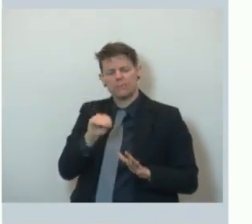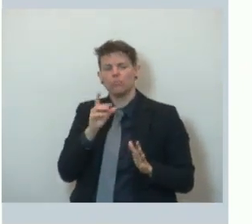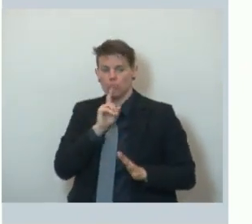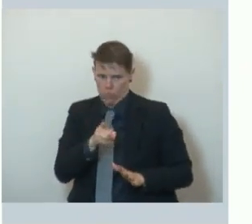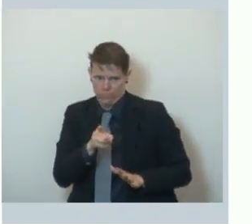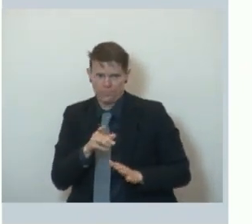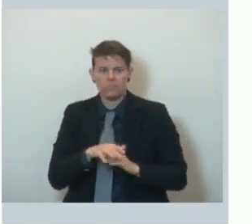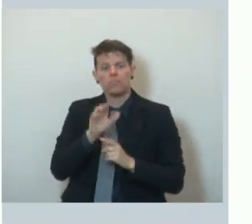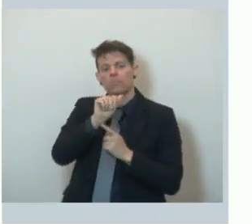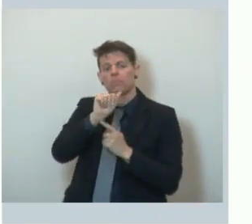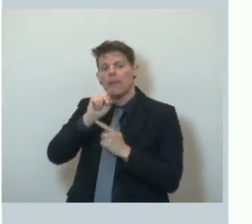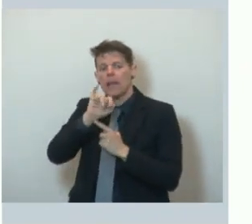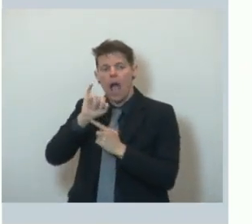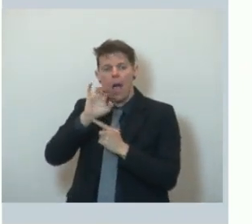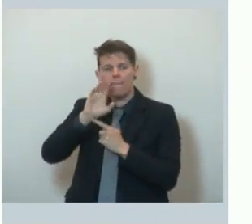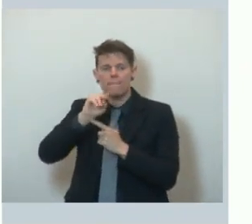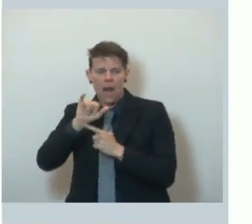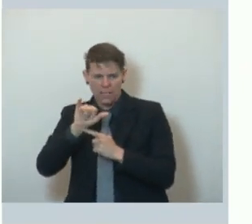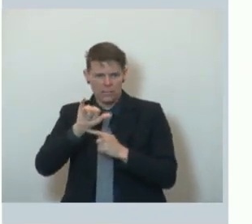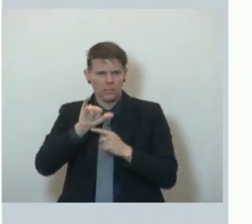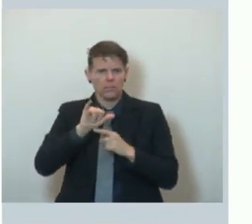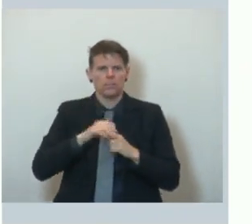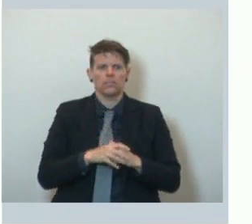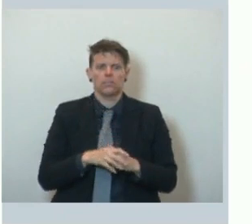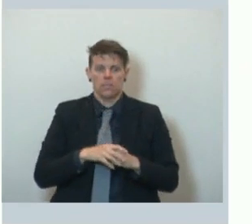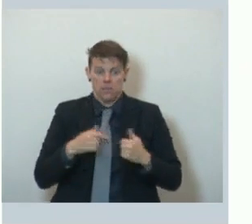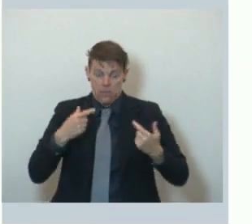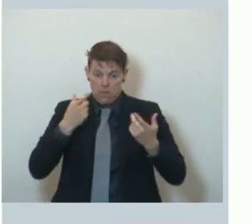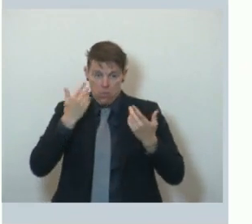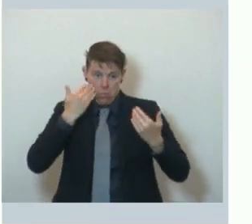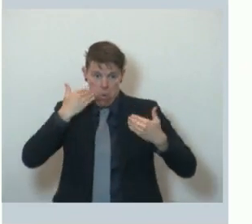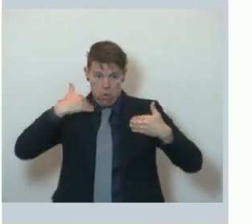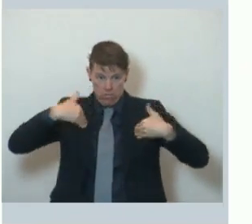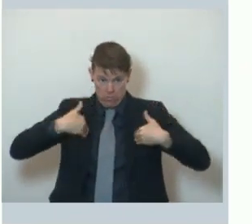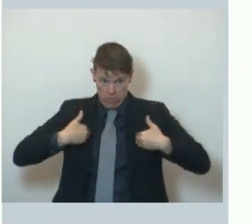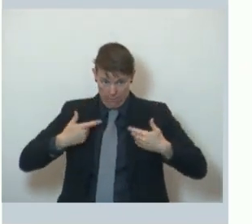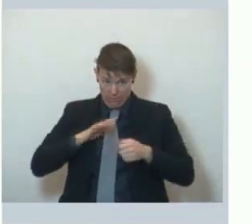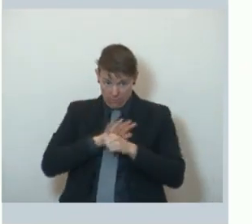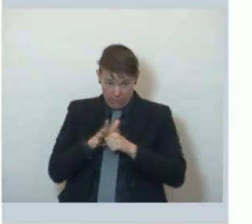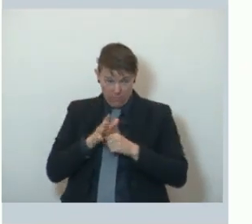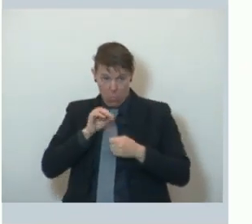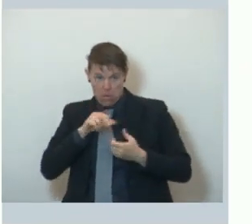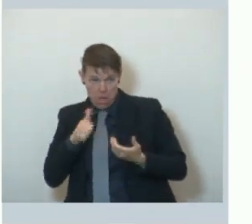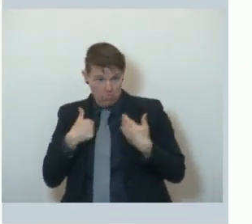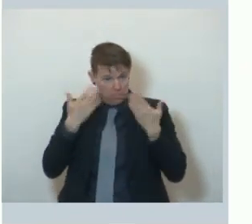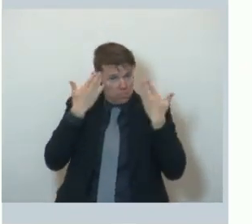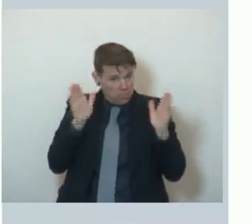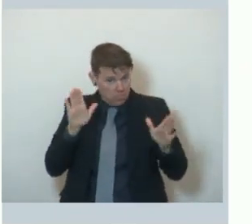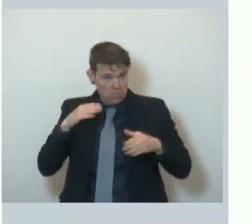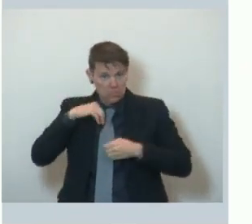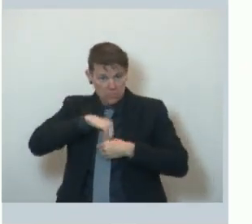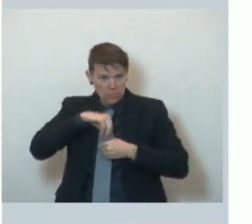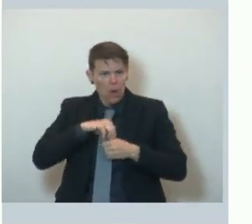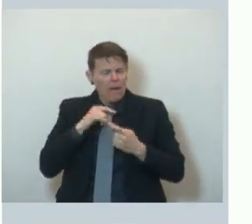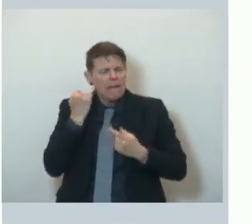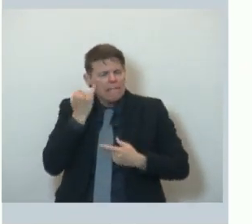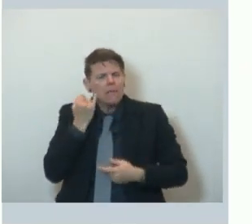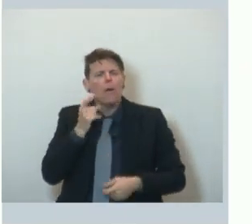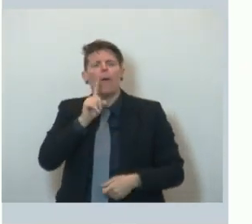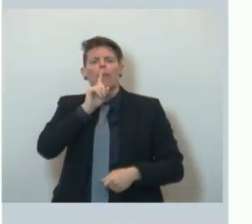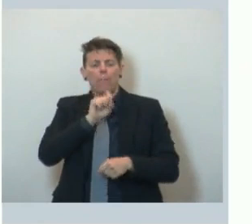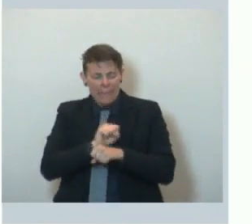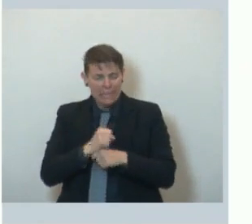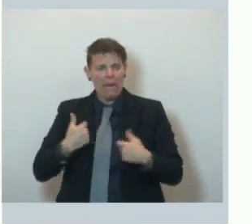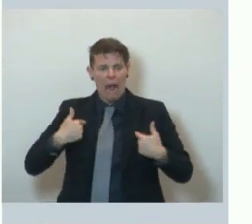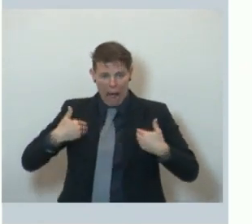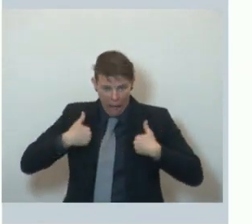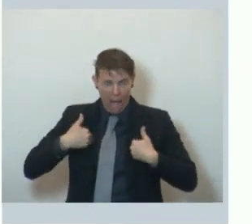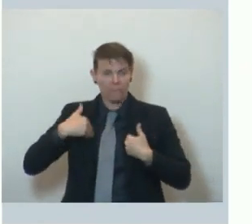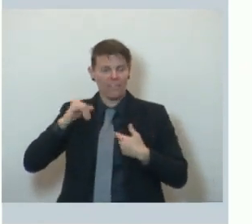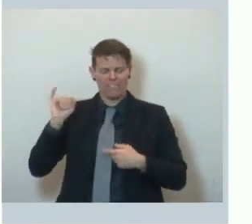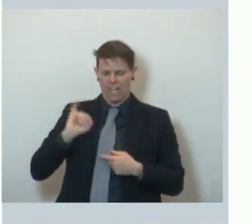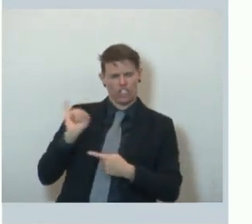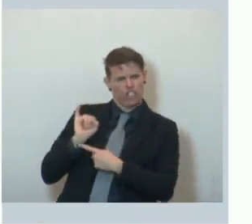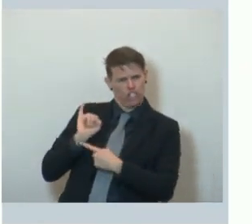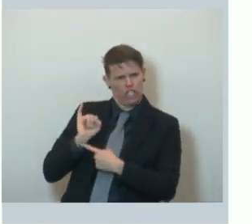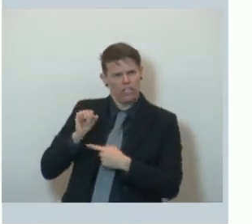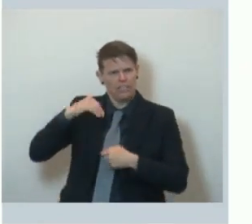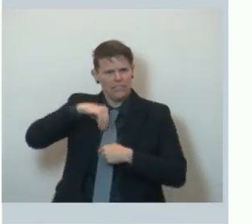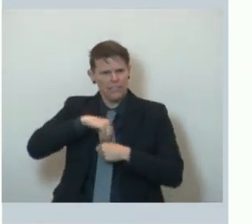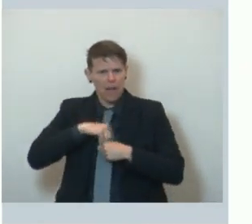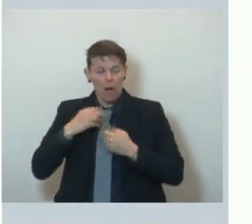THAN IT IS, BUT I THINK THIS IS GENERALLY 95 PERCENT TRUE THE BLOOD ANTIBODY TEST MAINLY DON’T TELL YOU ANYTHING ABOUT WHETHER YOU’RE INFECTED RIGHT NOW AND IN FACT IF YOU ARE ACTIVELY